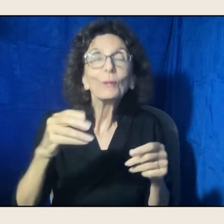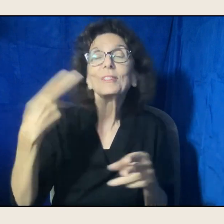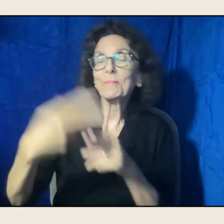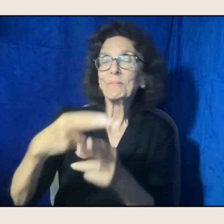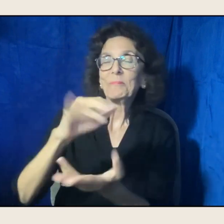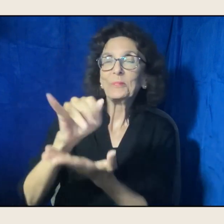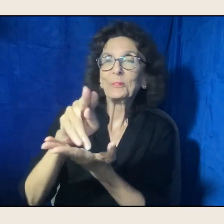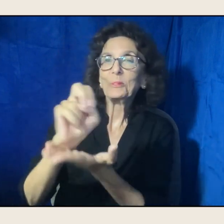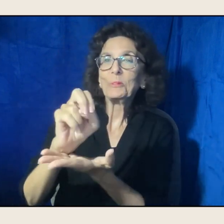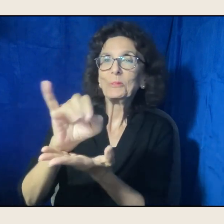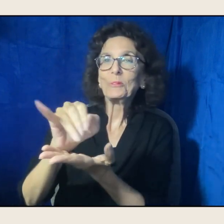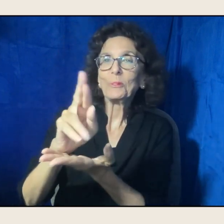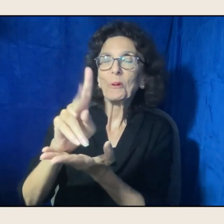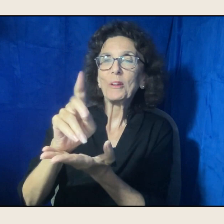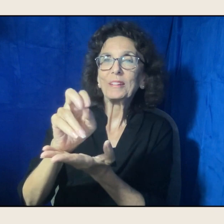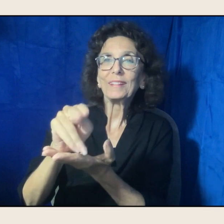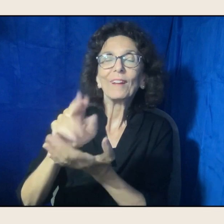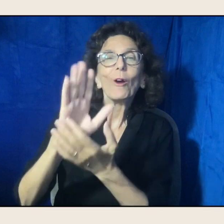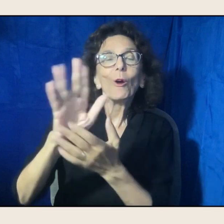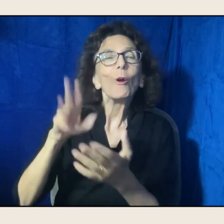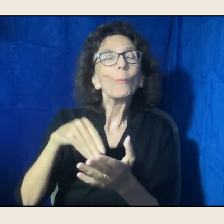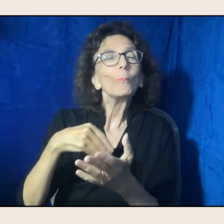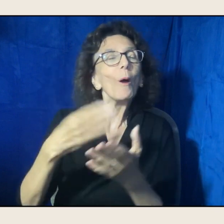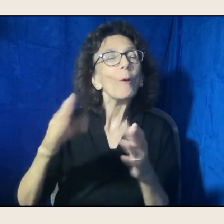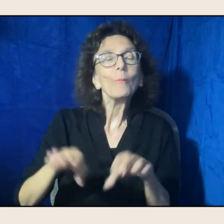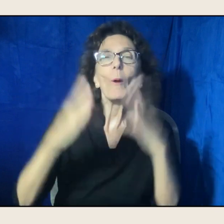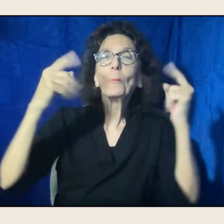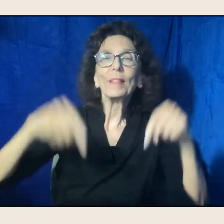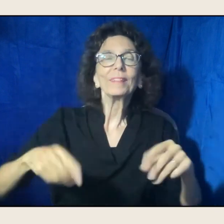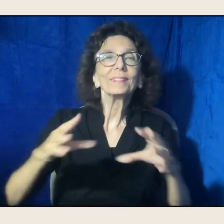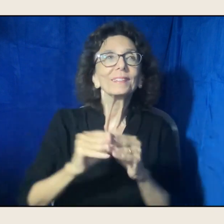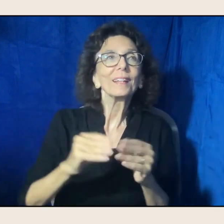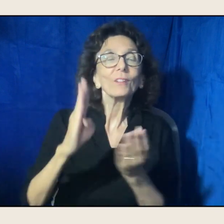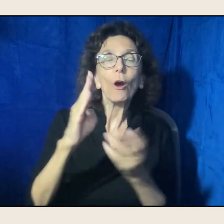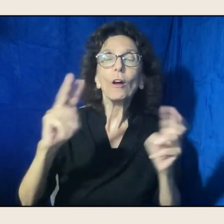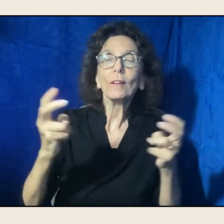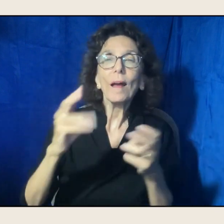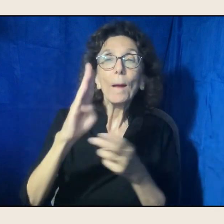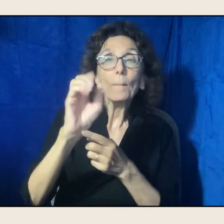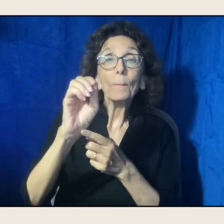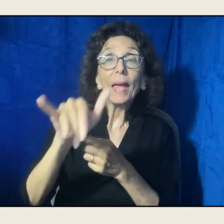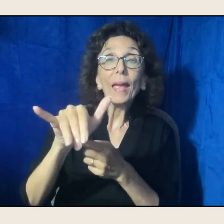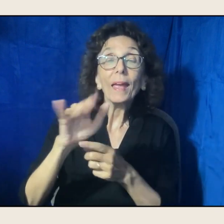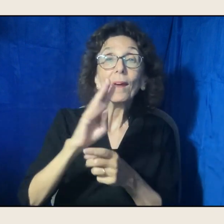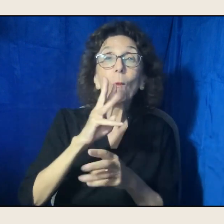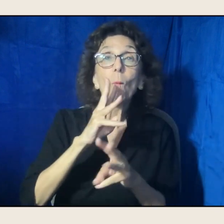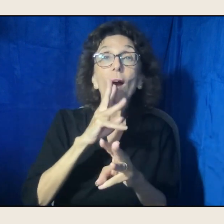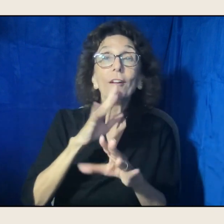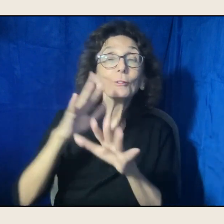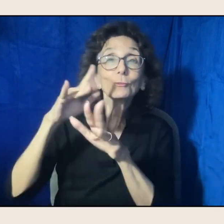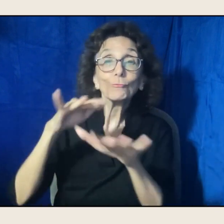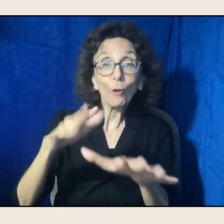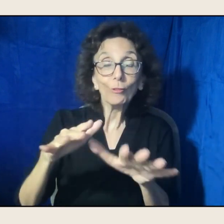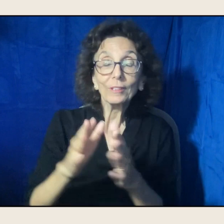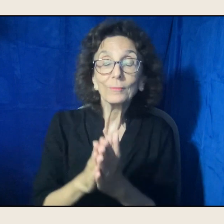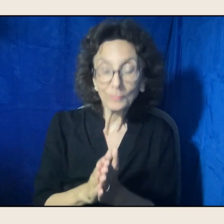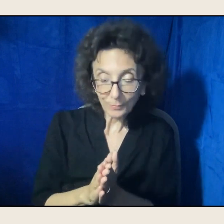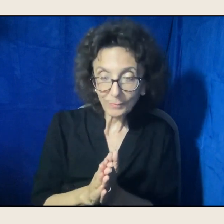our invocation with her poem, "Bay Waters Rolling." Bay waters rolling.